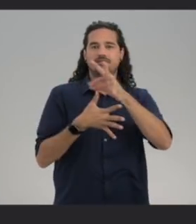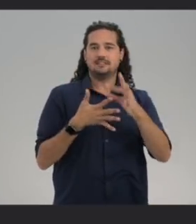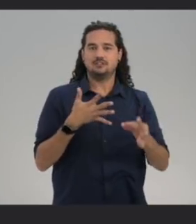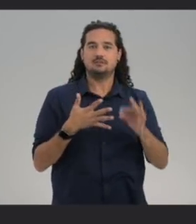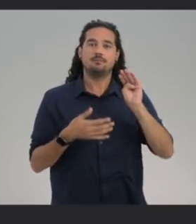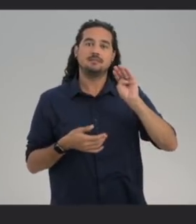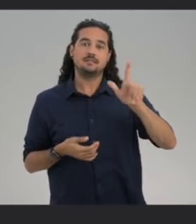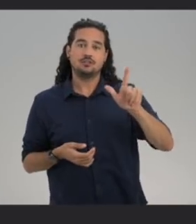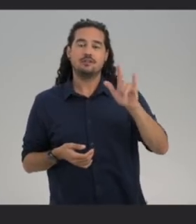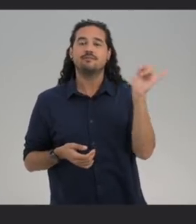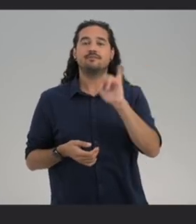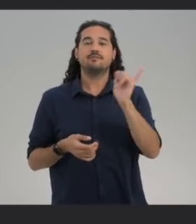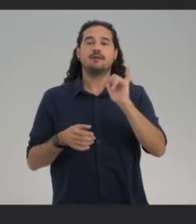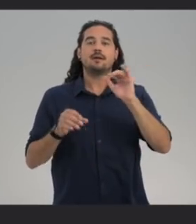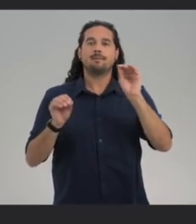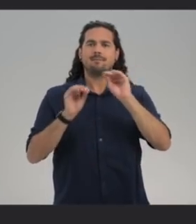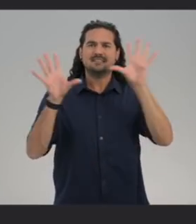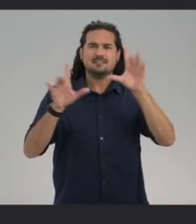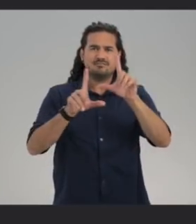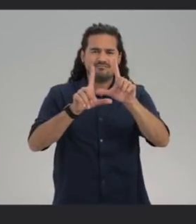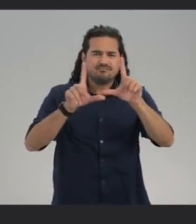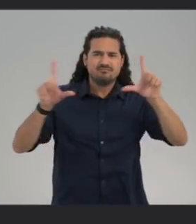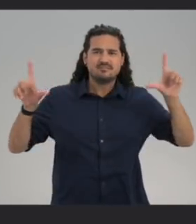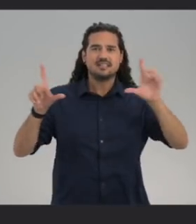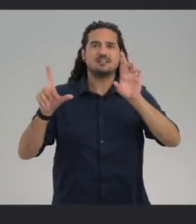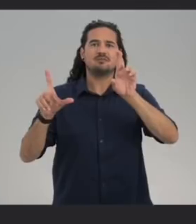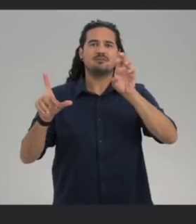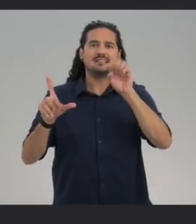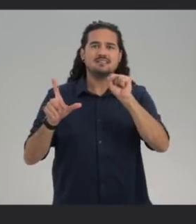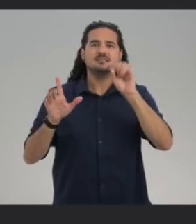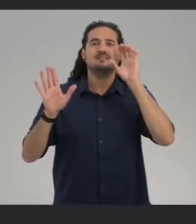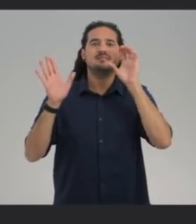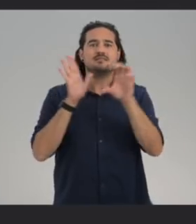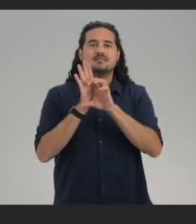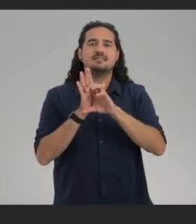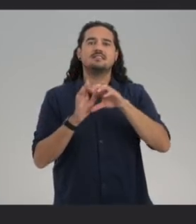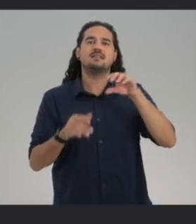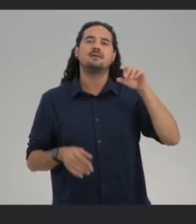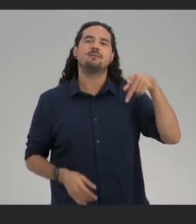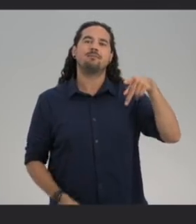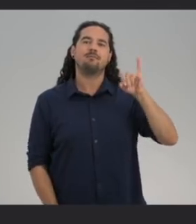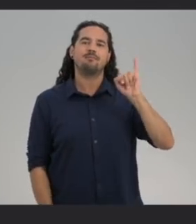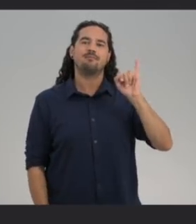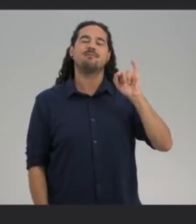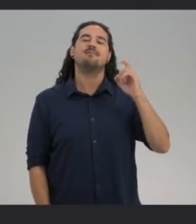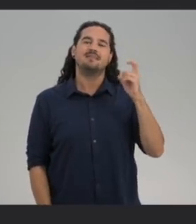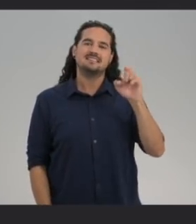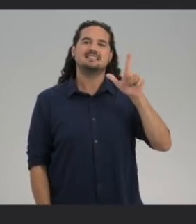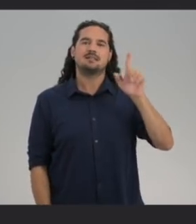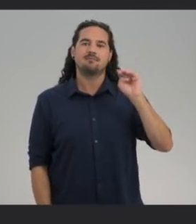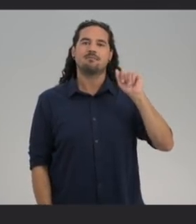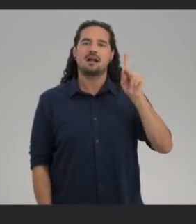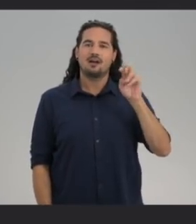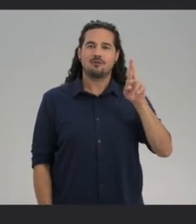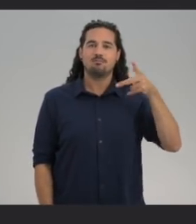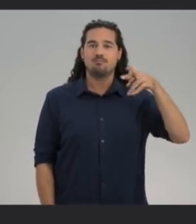like magically increasing the resolution of a photo in Pixelmator Pro, giving it more sharpness and detail.